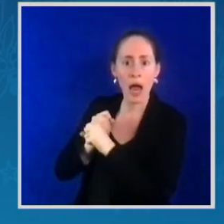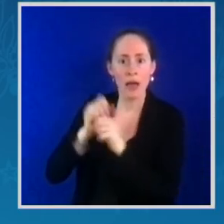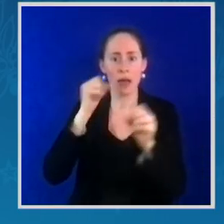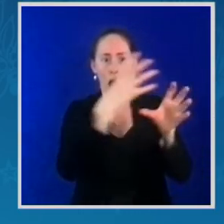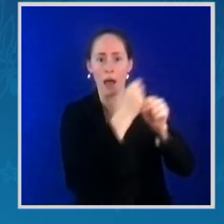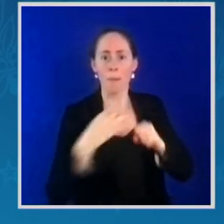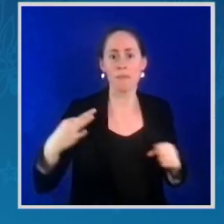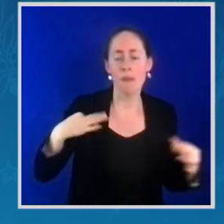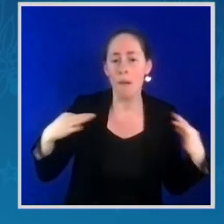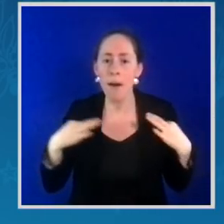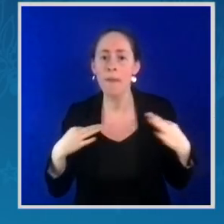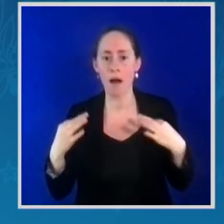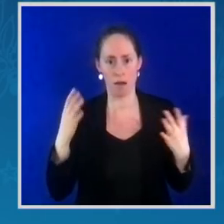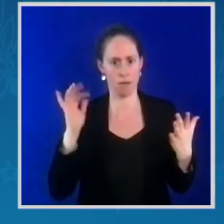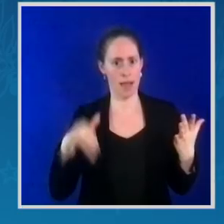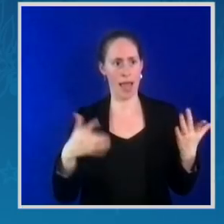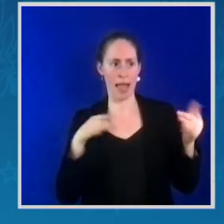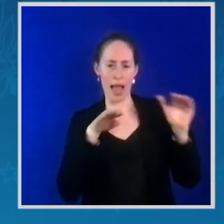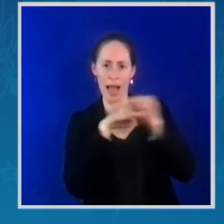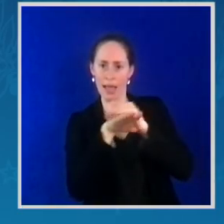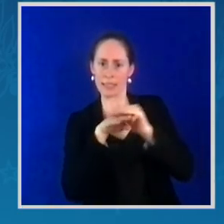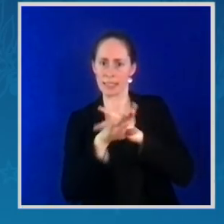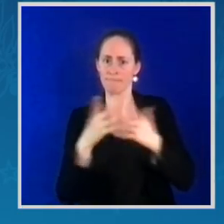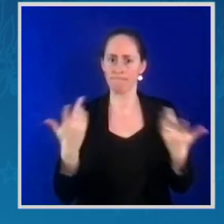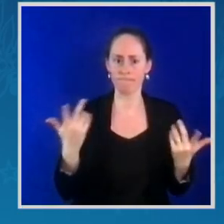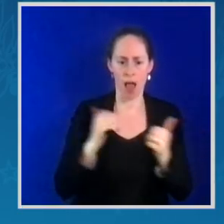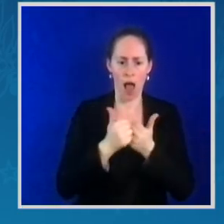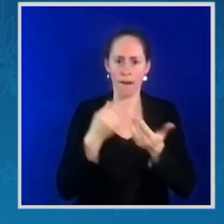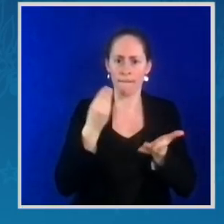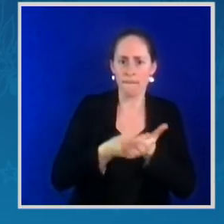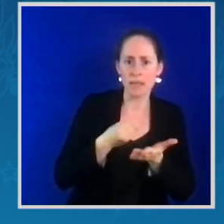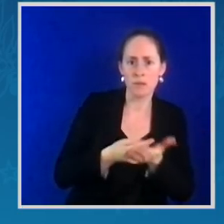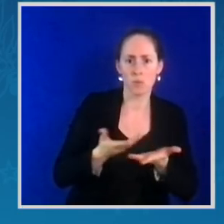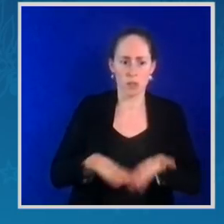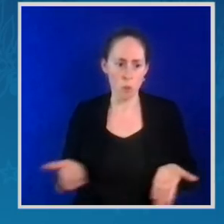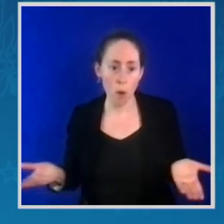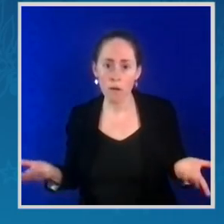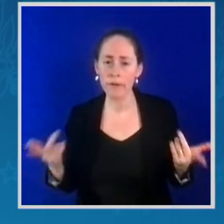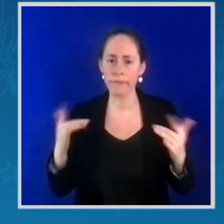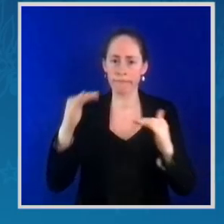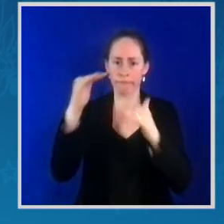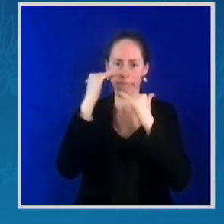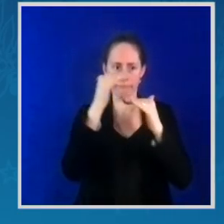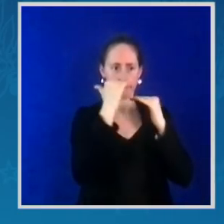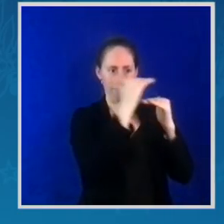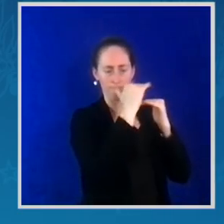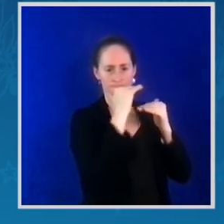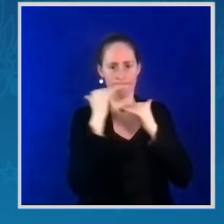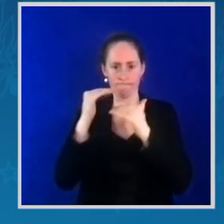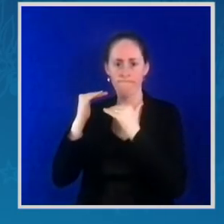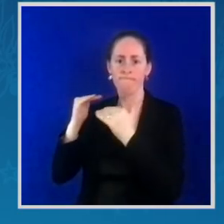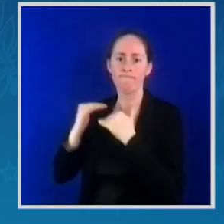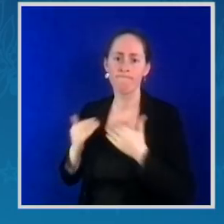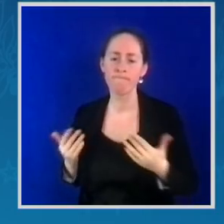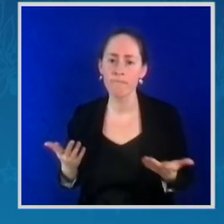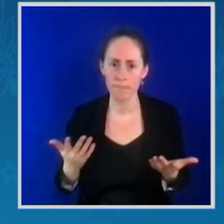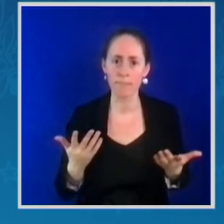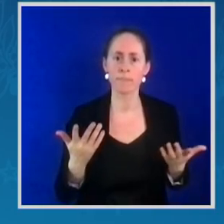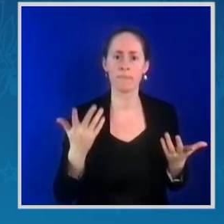to the financial resources they need to invest in their own entrepreneurship in a way